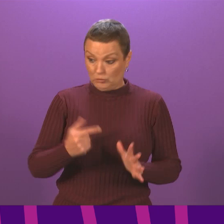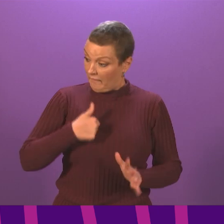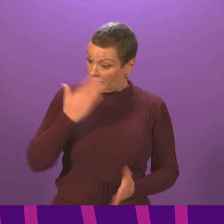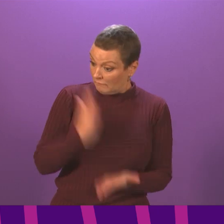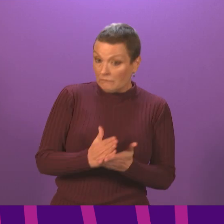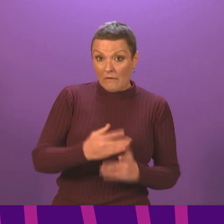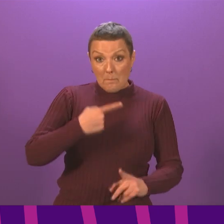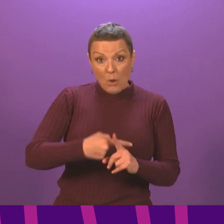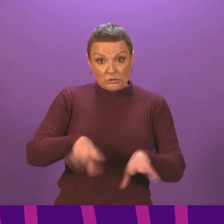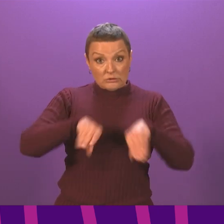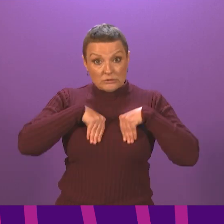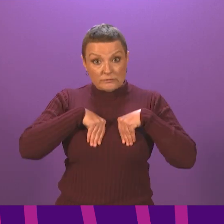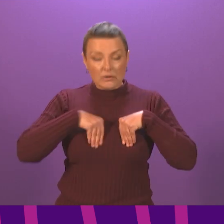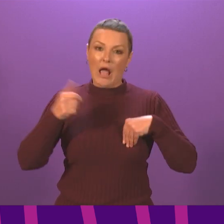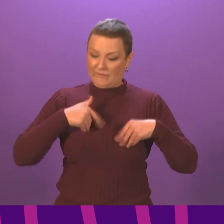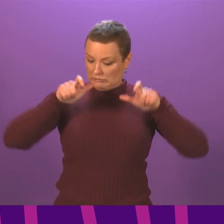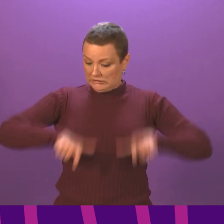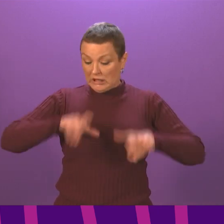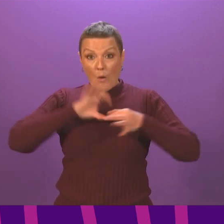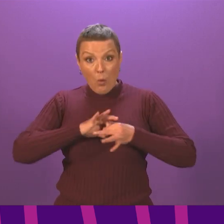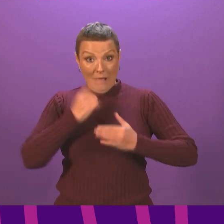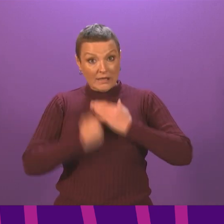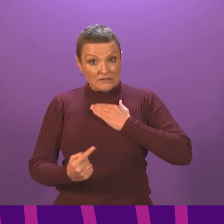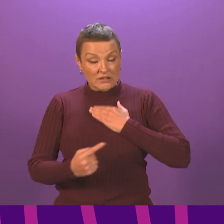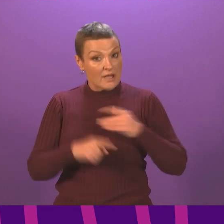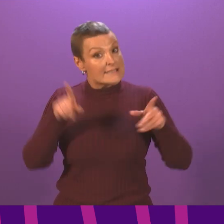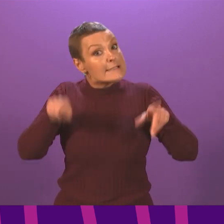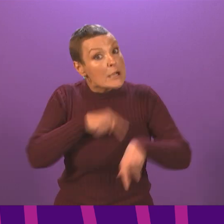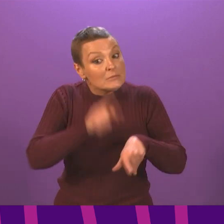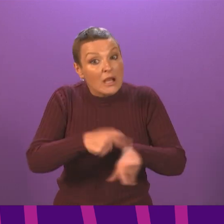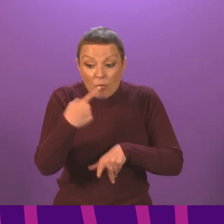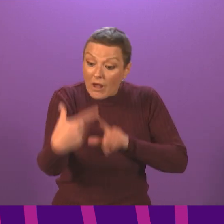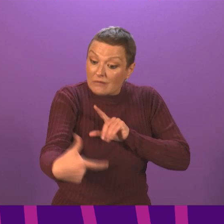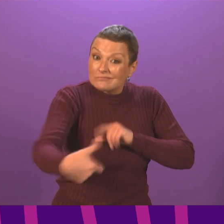to isolate if positive and give contact tracers all the information about where we have been